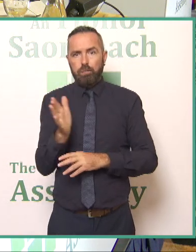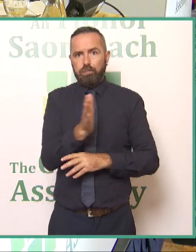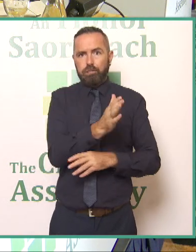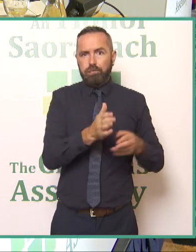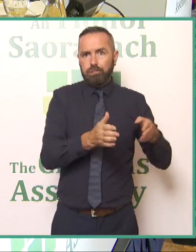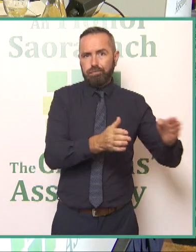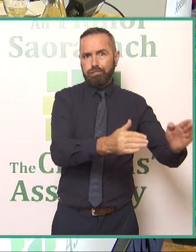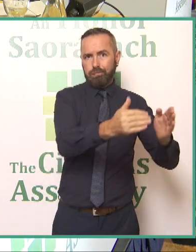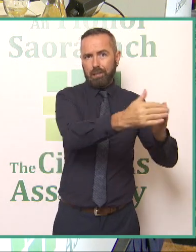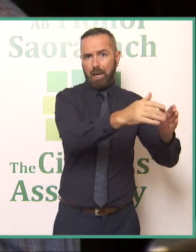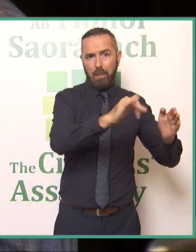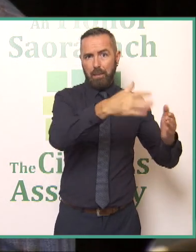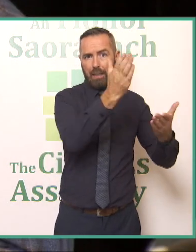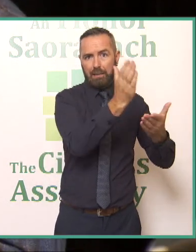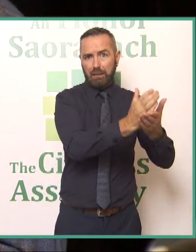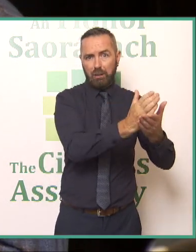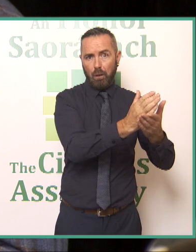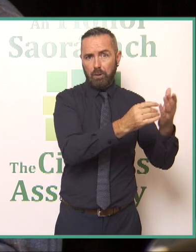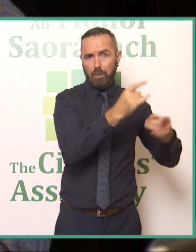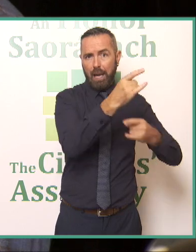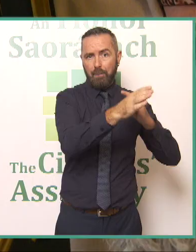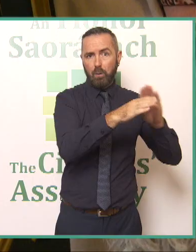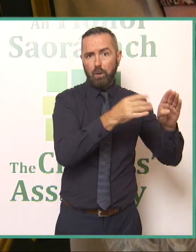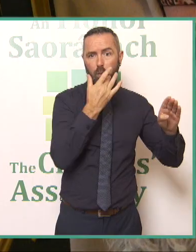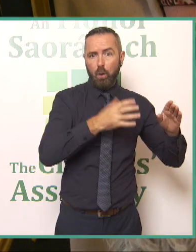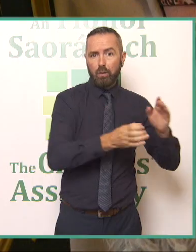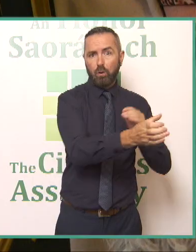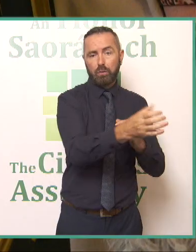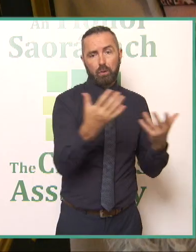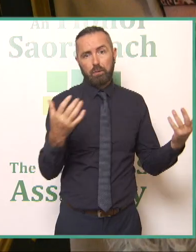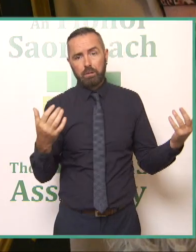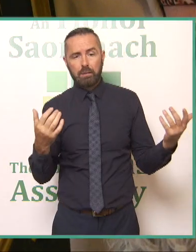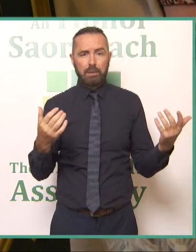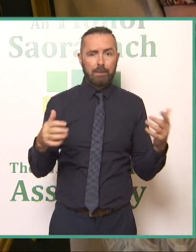also stop nutrients each into Watercourse so it does two jobs there so far the more we are in